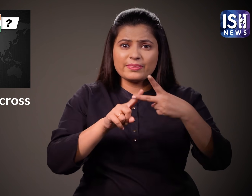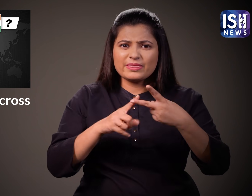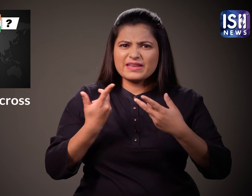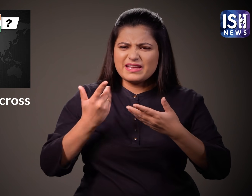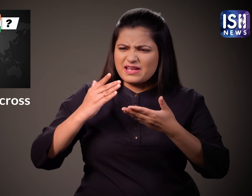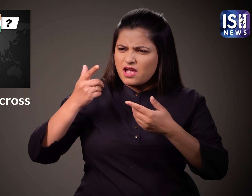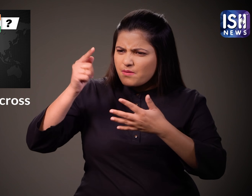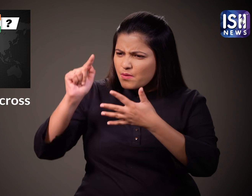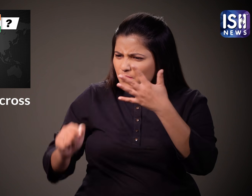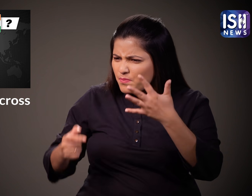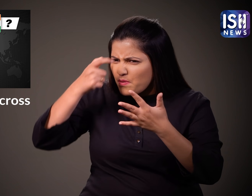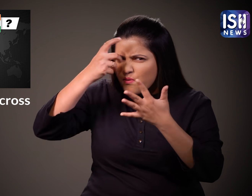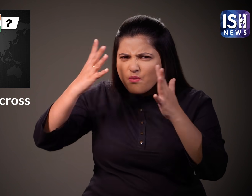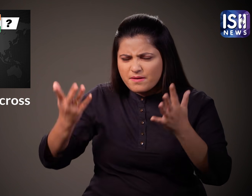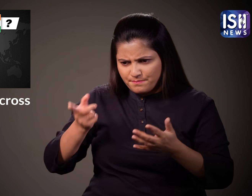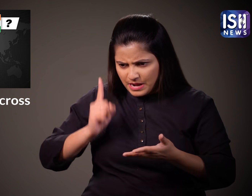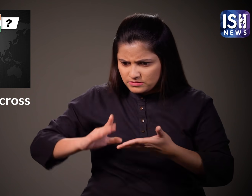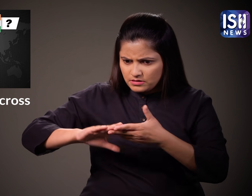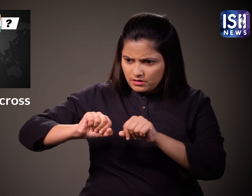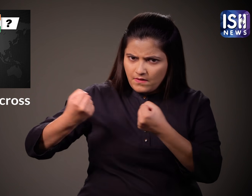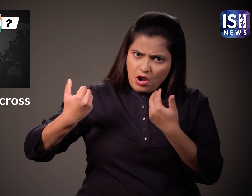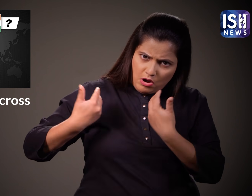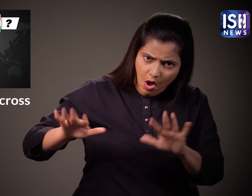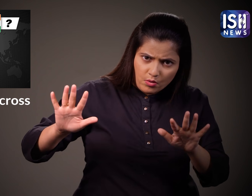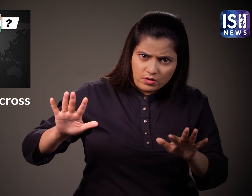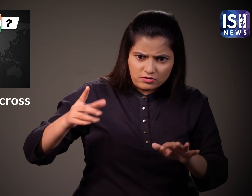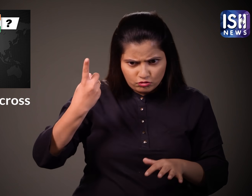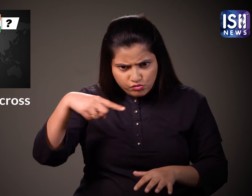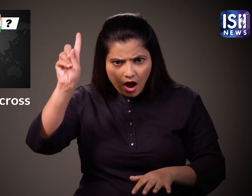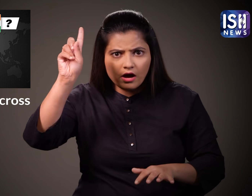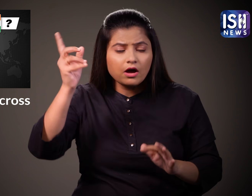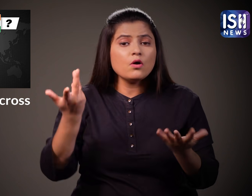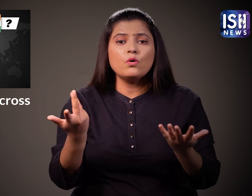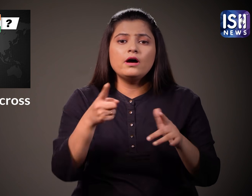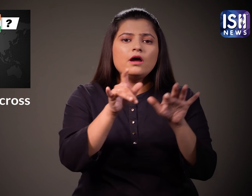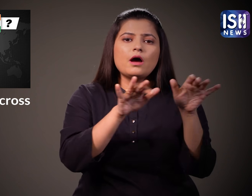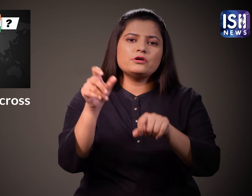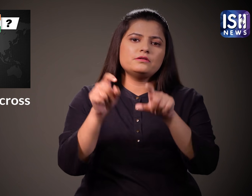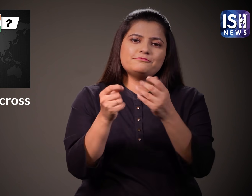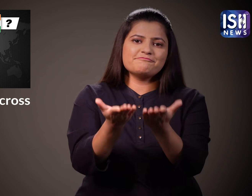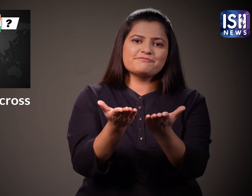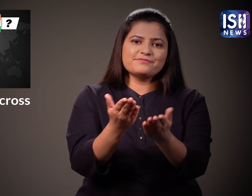Is it right to divorce when a woman has to suffer so much? Let us know in the comments.